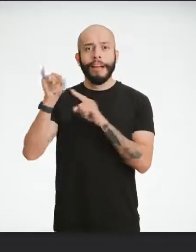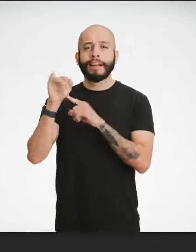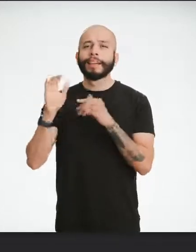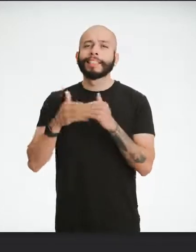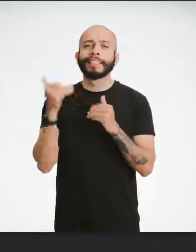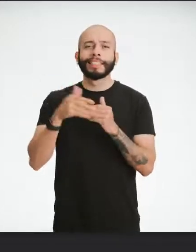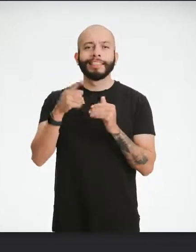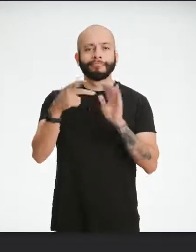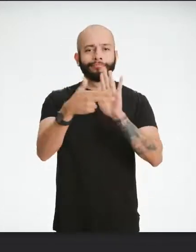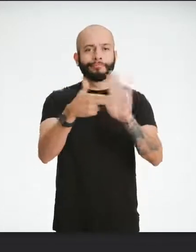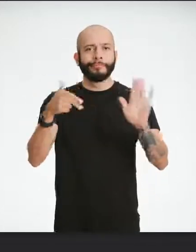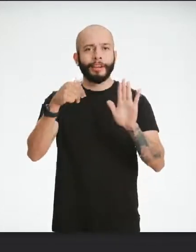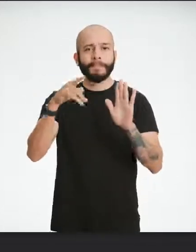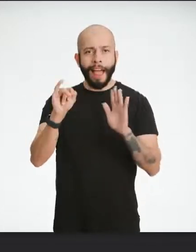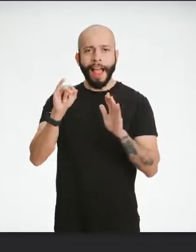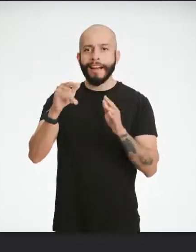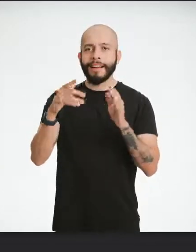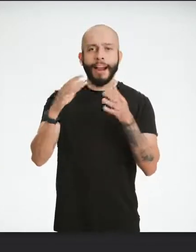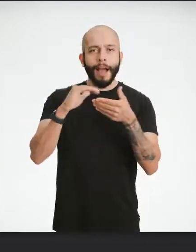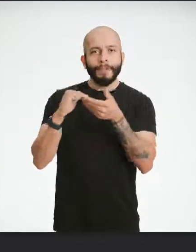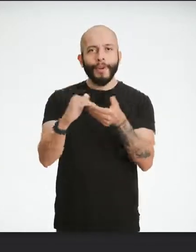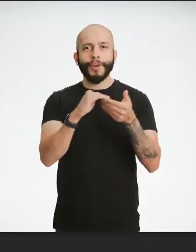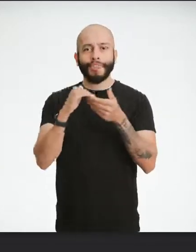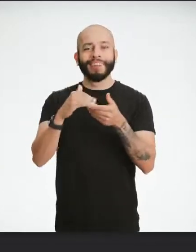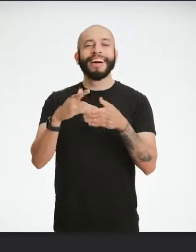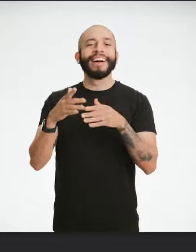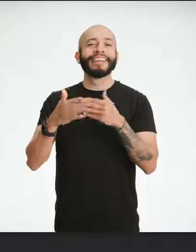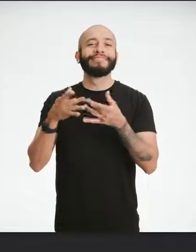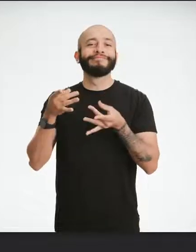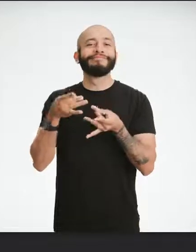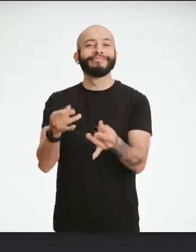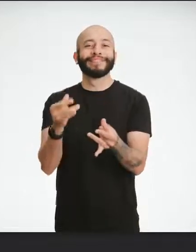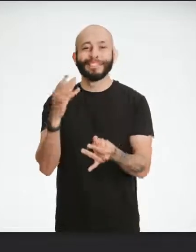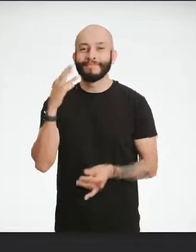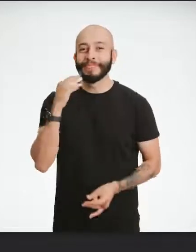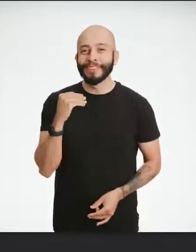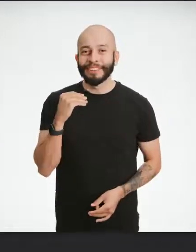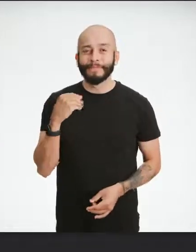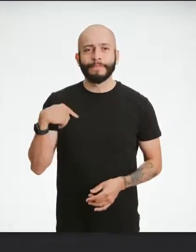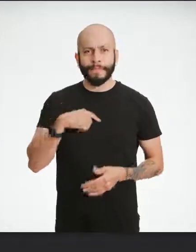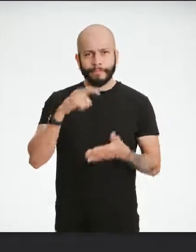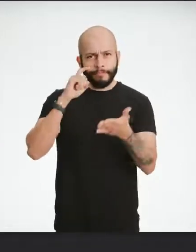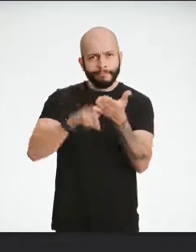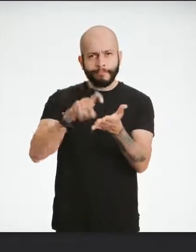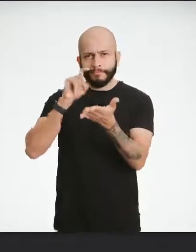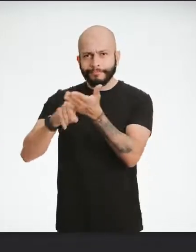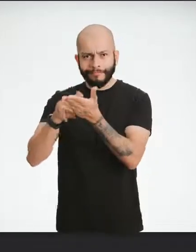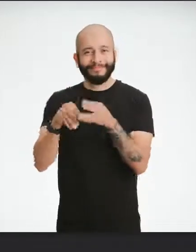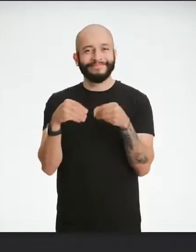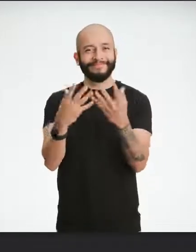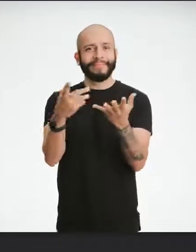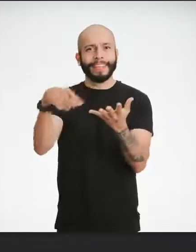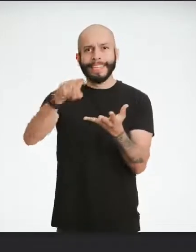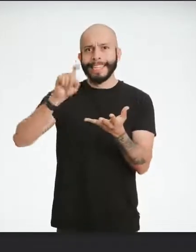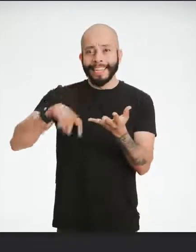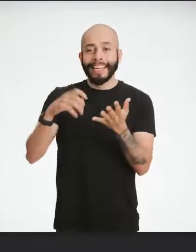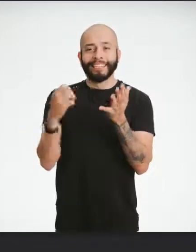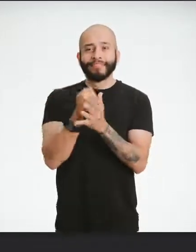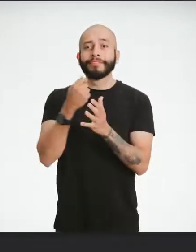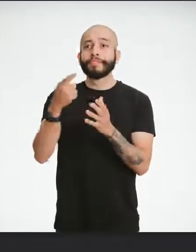that link as collaborative, enabling a seamless experience. We provide the identifiers you need so you can give access to the recipients immediately